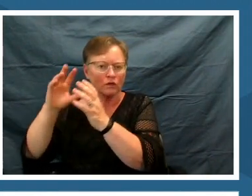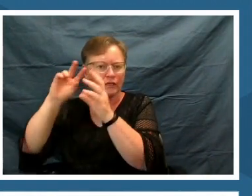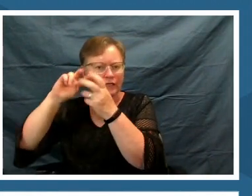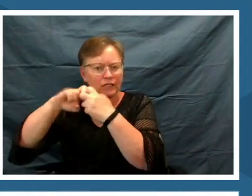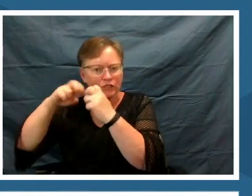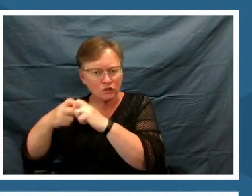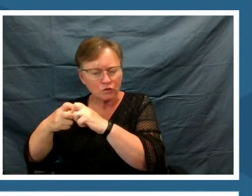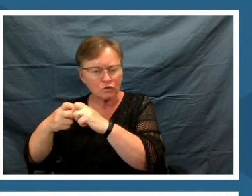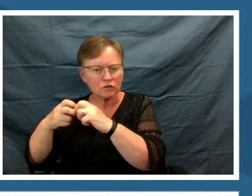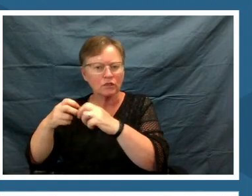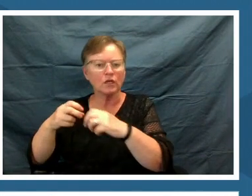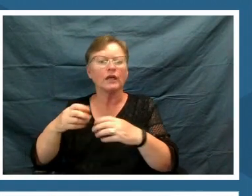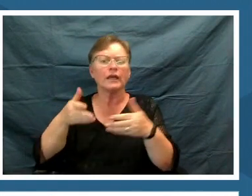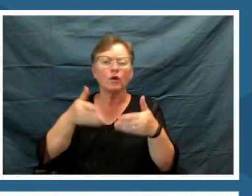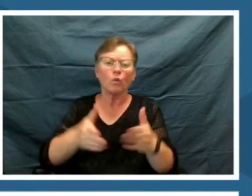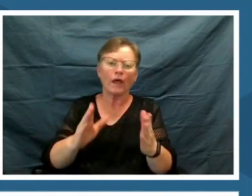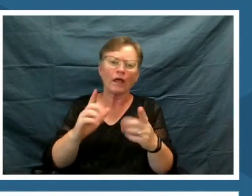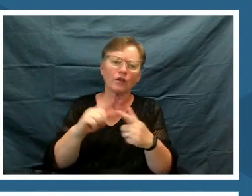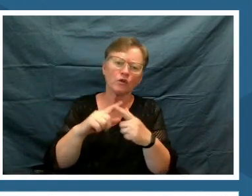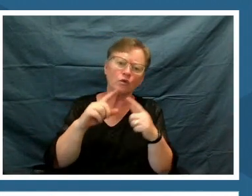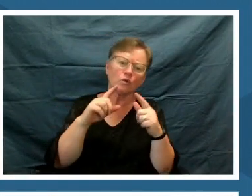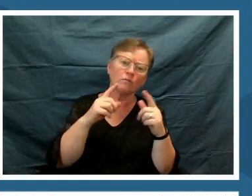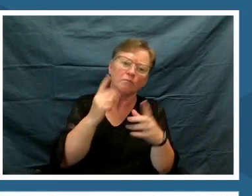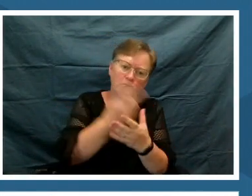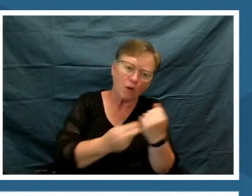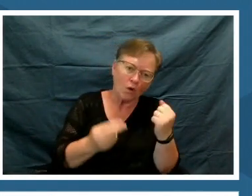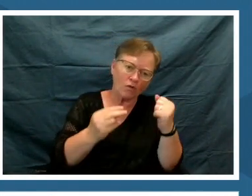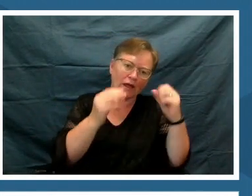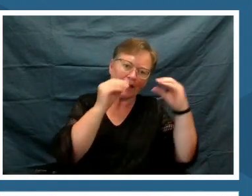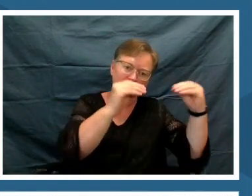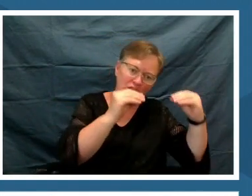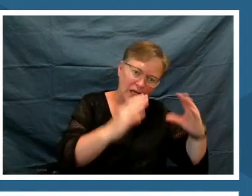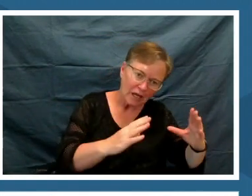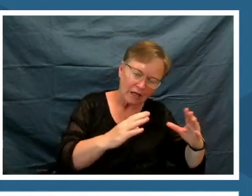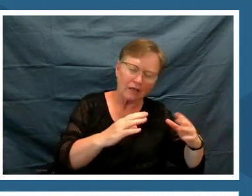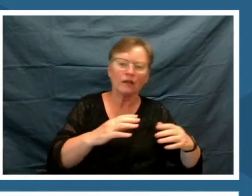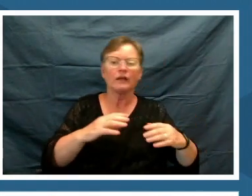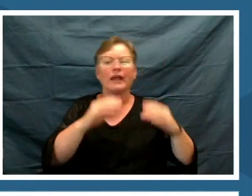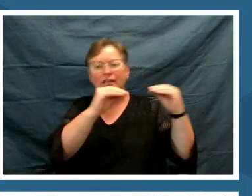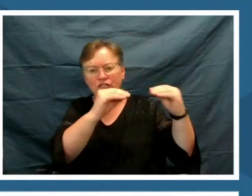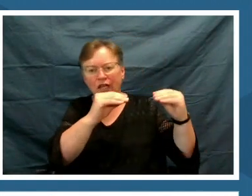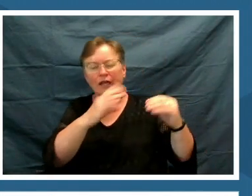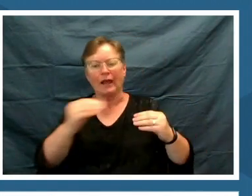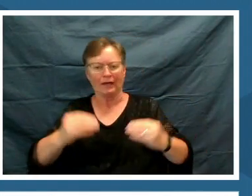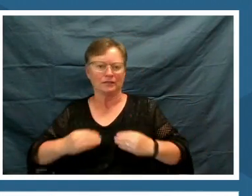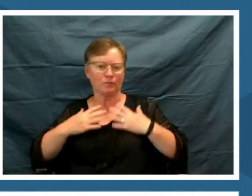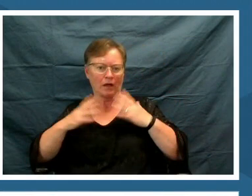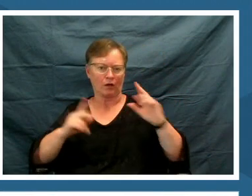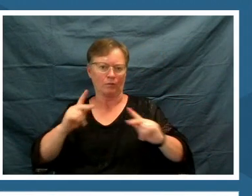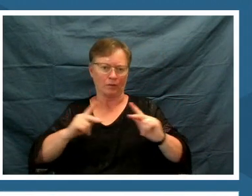educate but also inspire and encourage young people